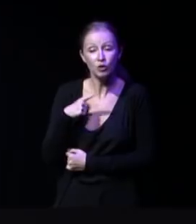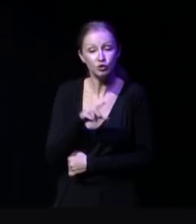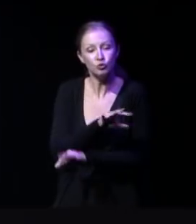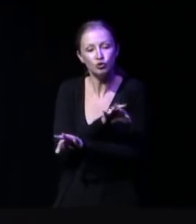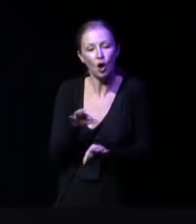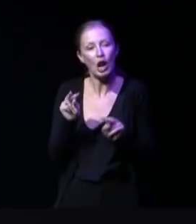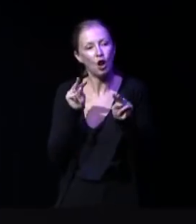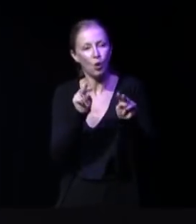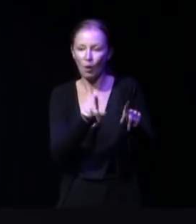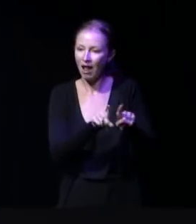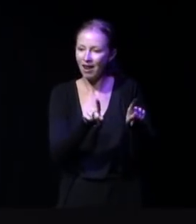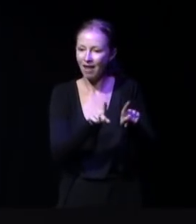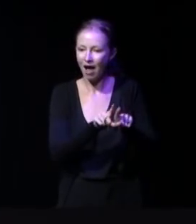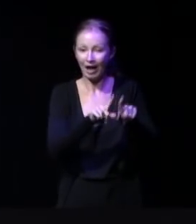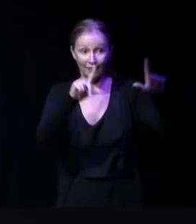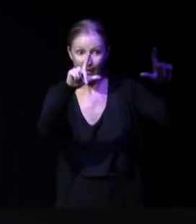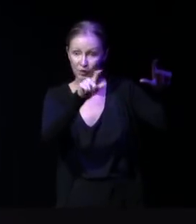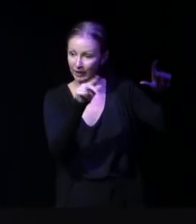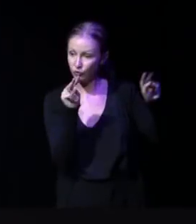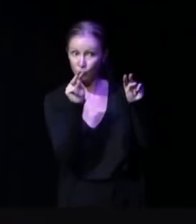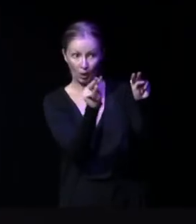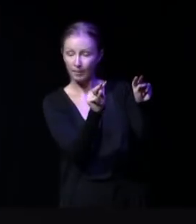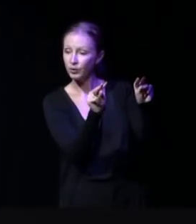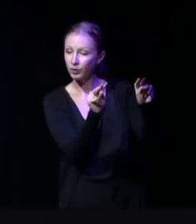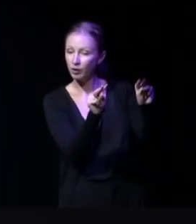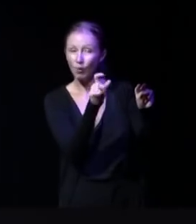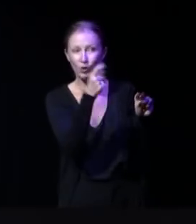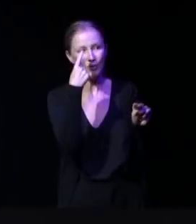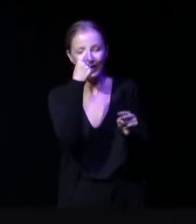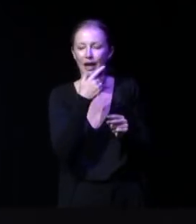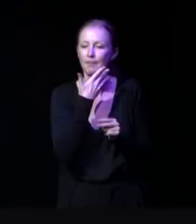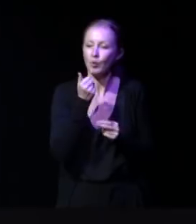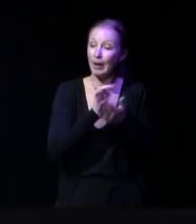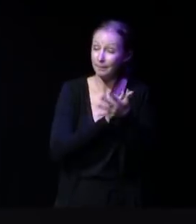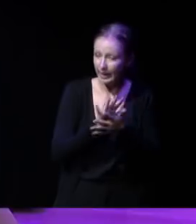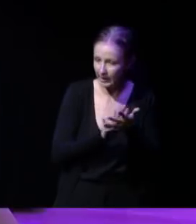like the images that you see of what beauty is considered to be? Is that what it is?